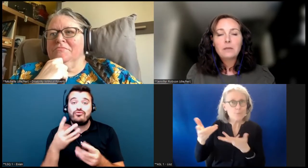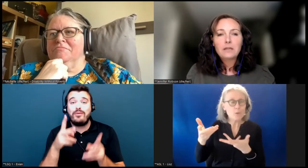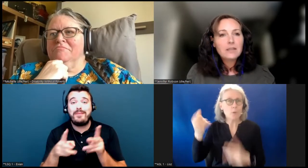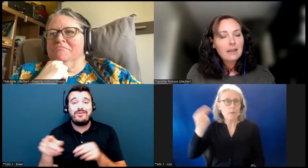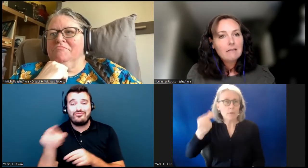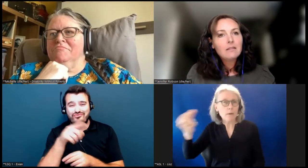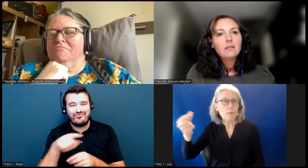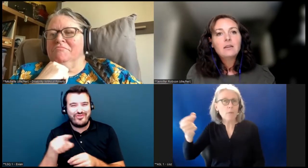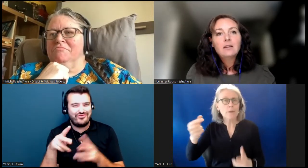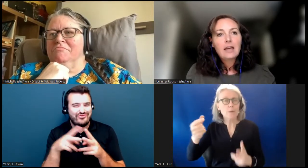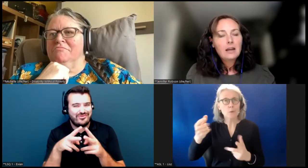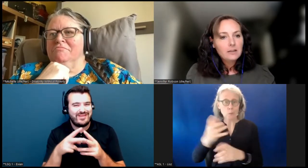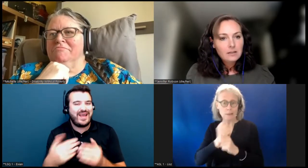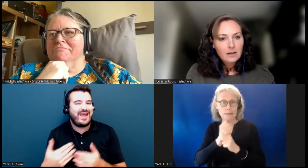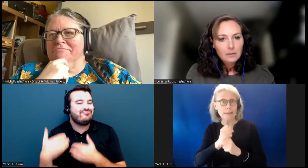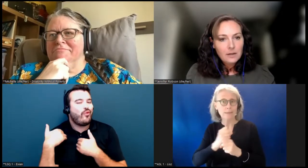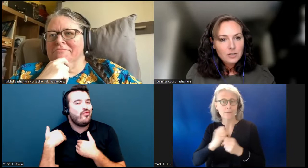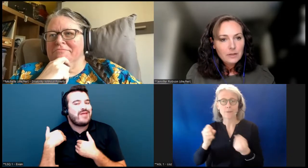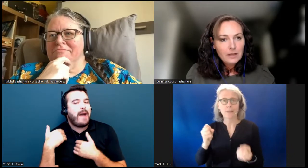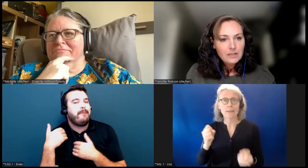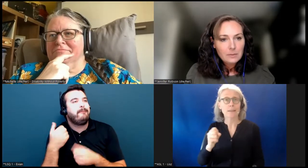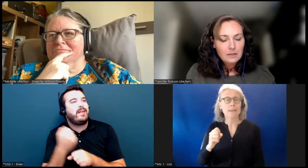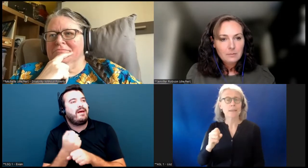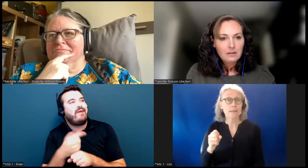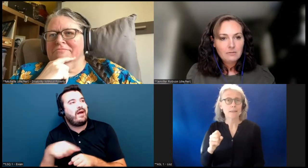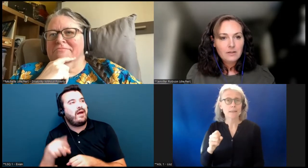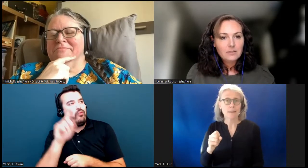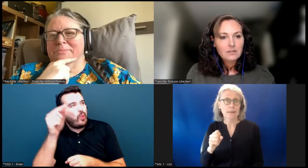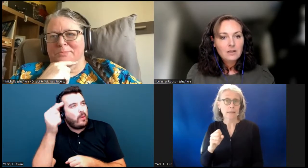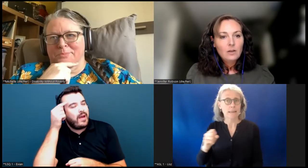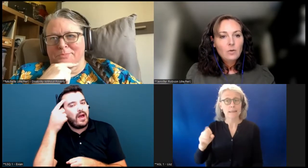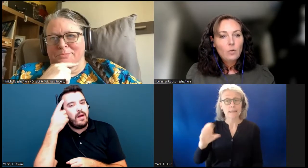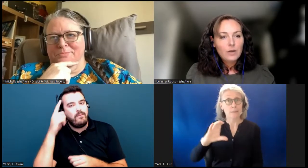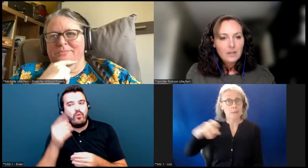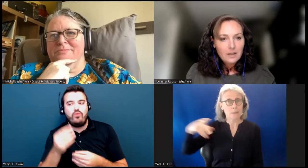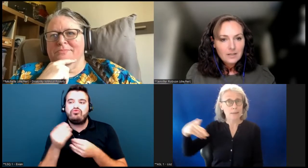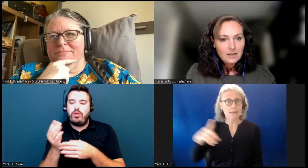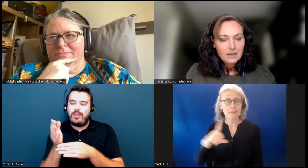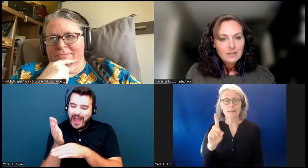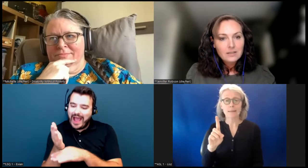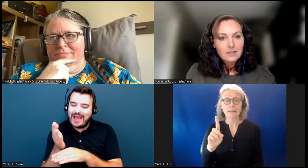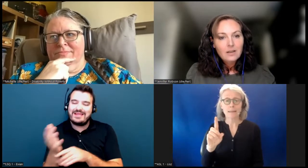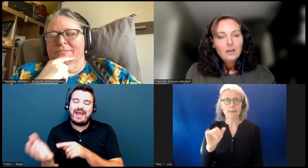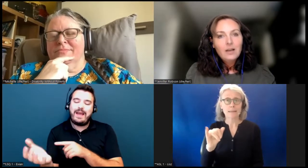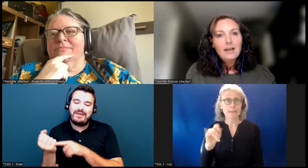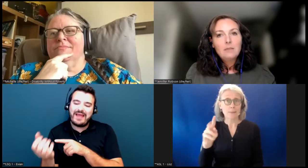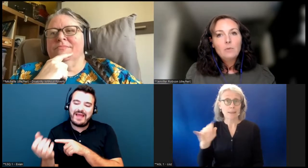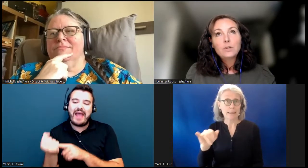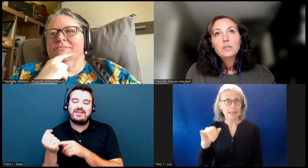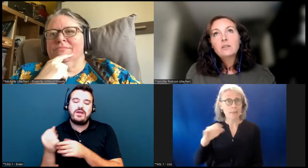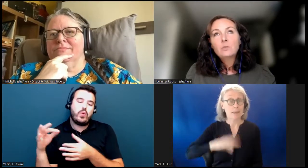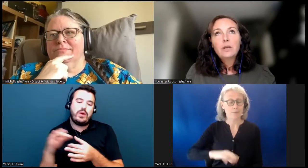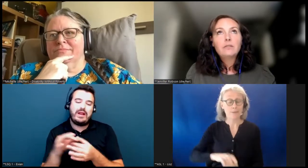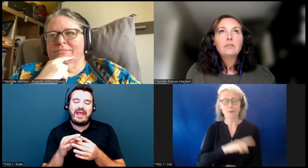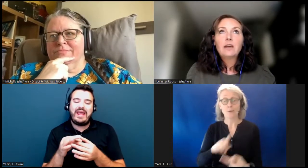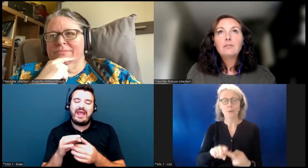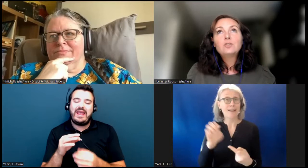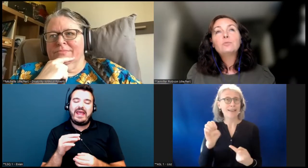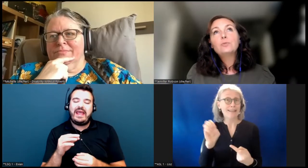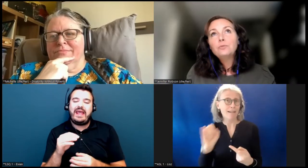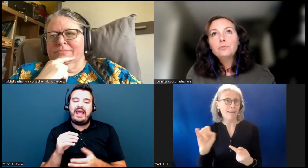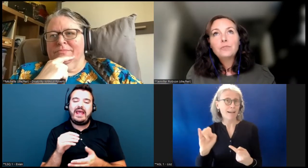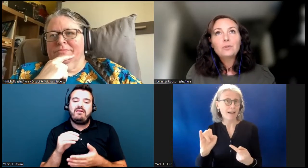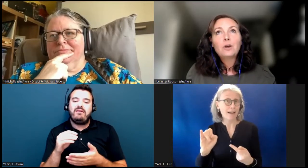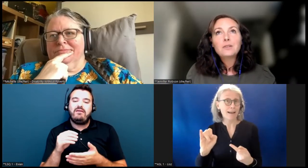MAINTAIN CANADA PENSION PLAN DISABILITY BENEFITS OR EI SICKNESS OR DEALING WITH HAVING TO PROVE